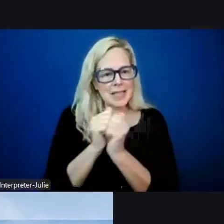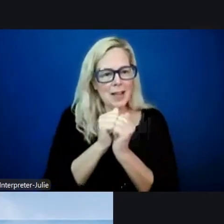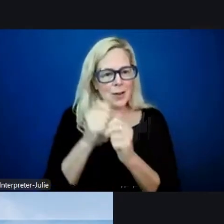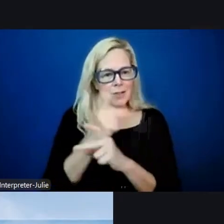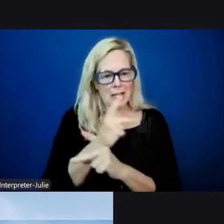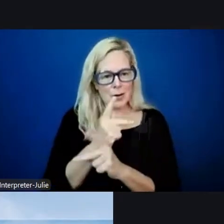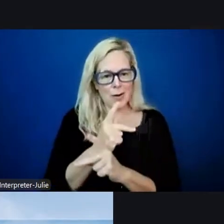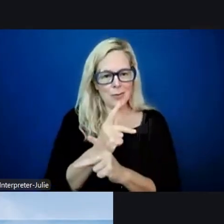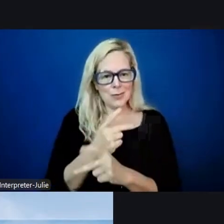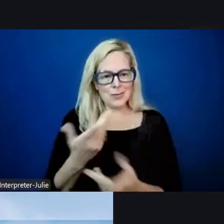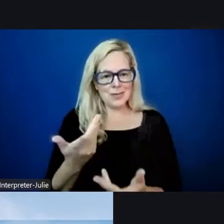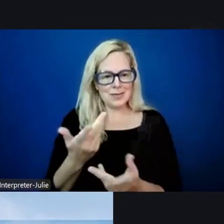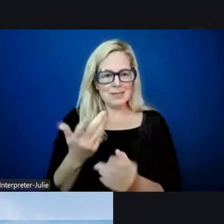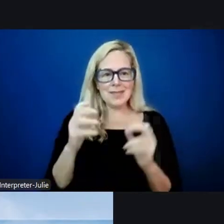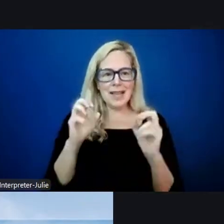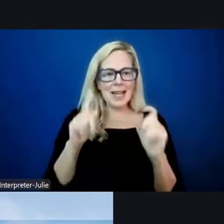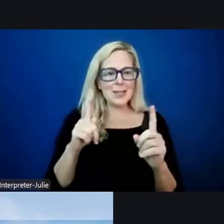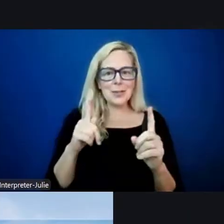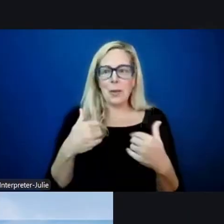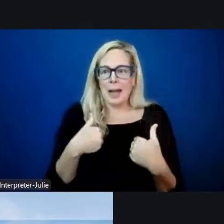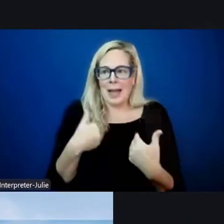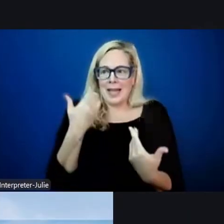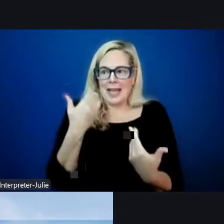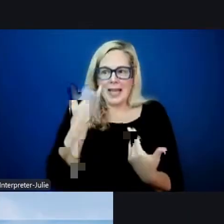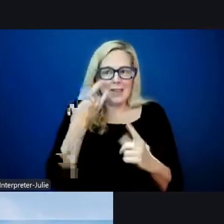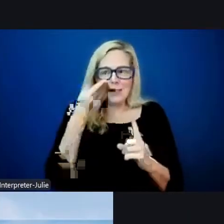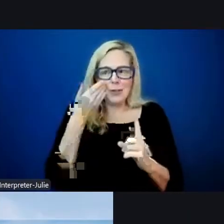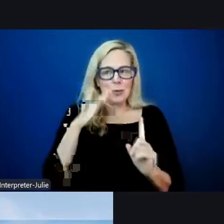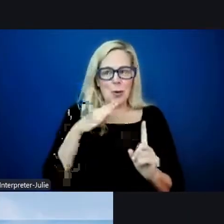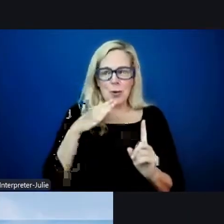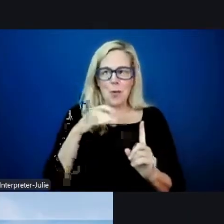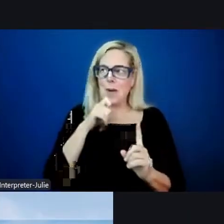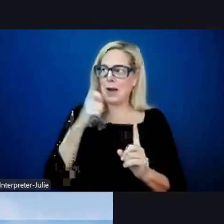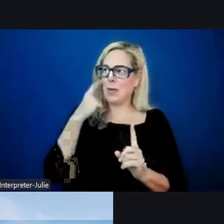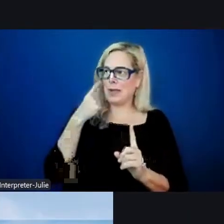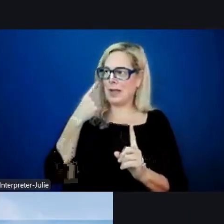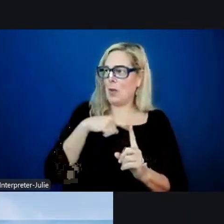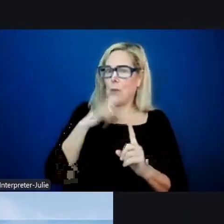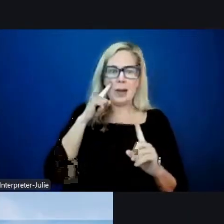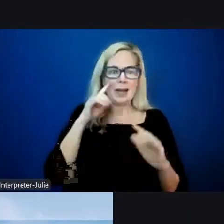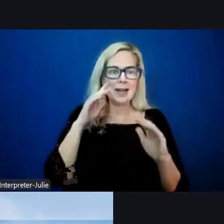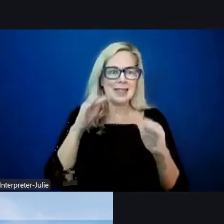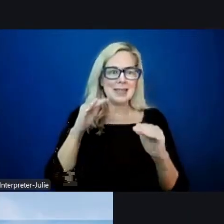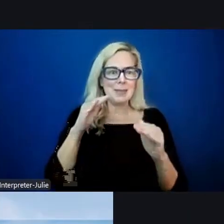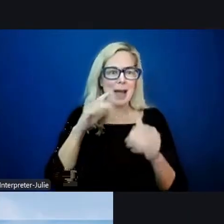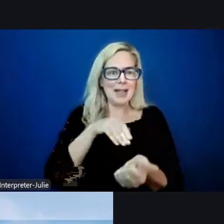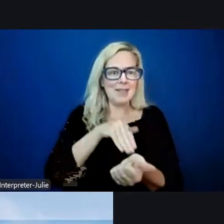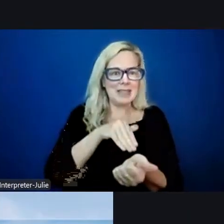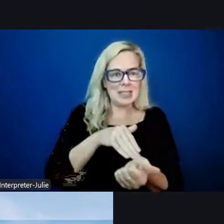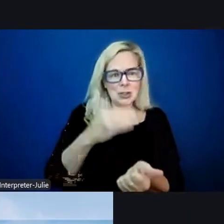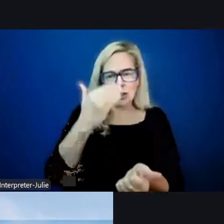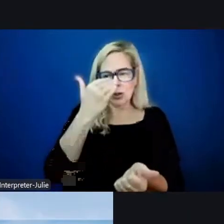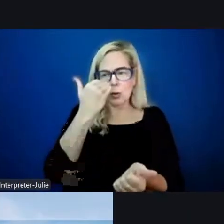I think no one we're speaking to in these studies is expecting or demanding that a physician knows, but they want to be believed,